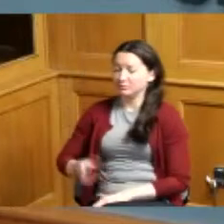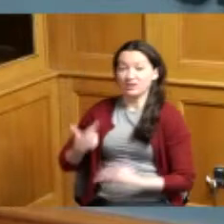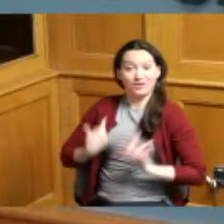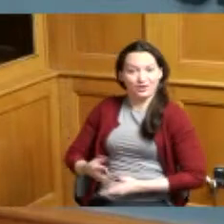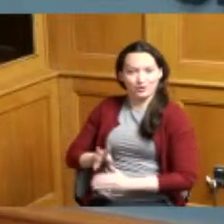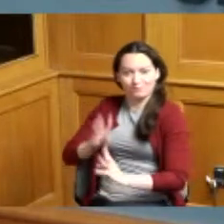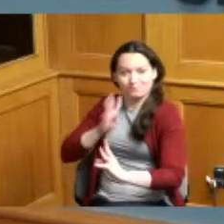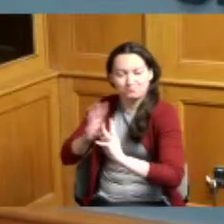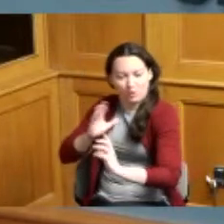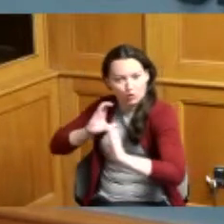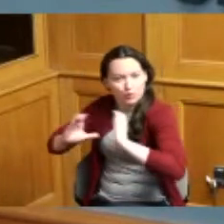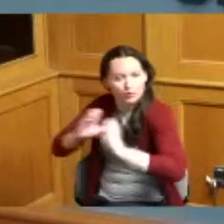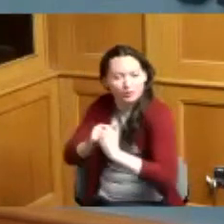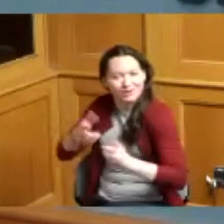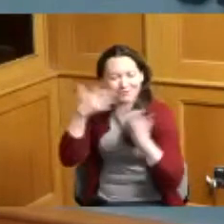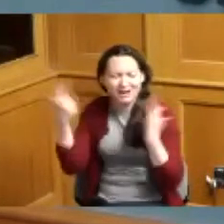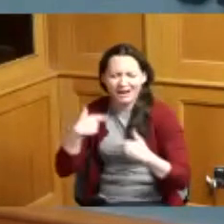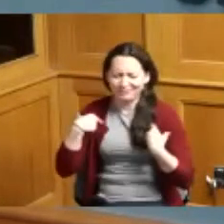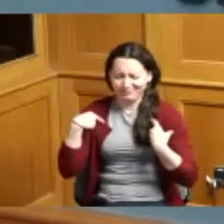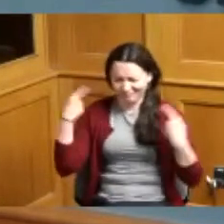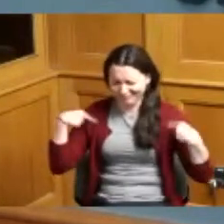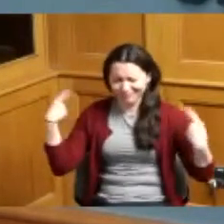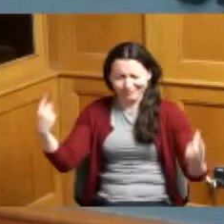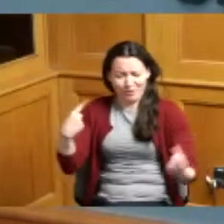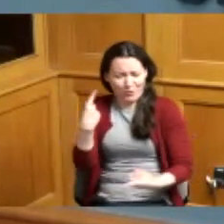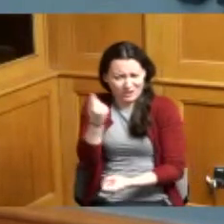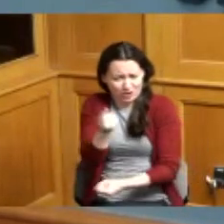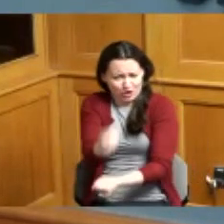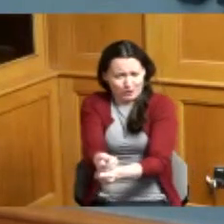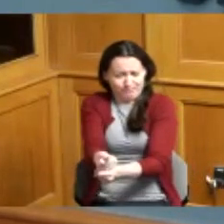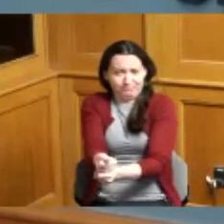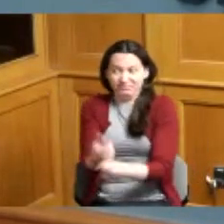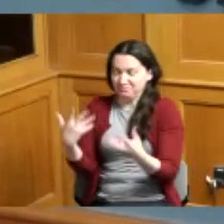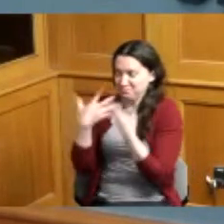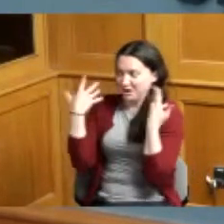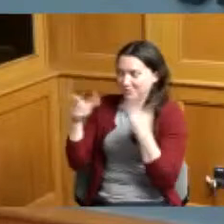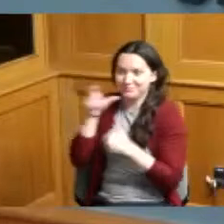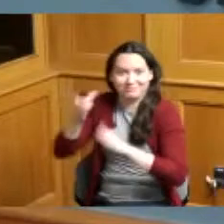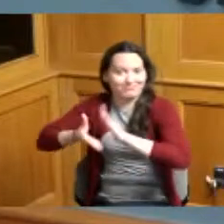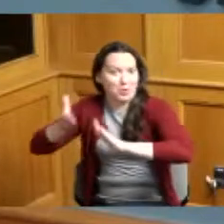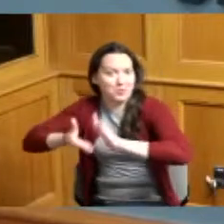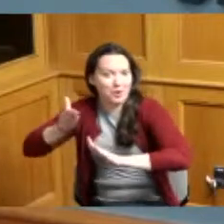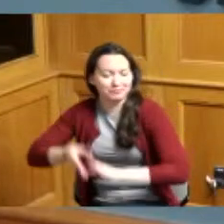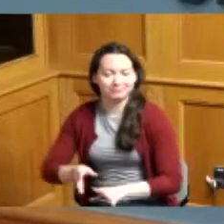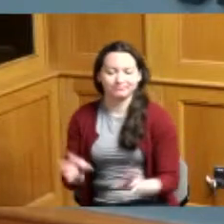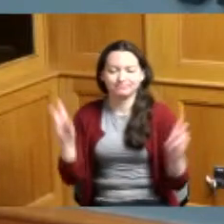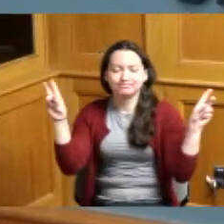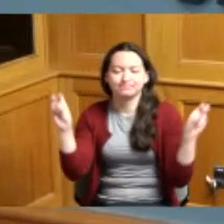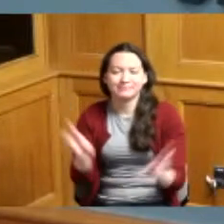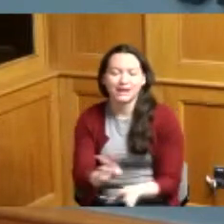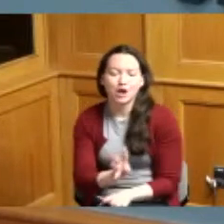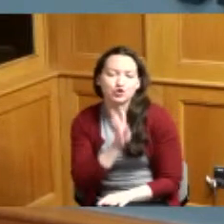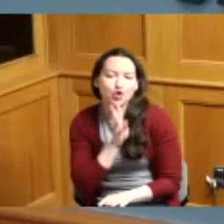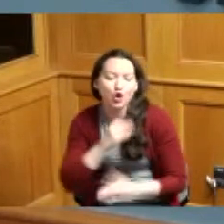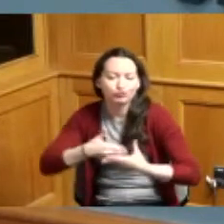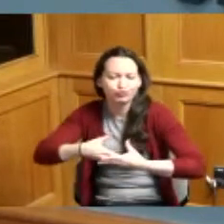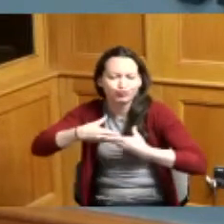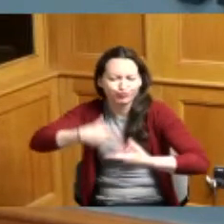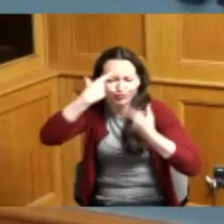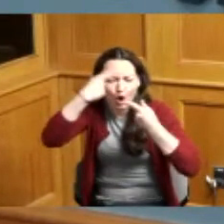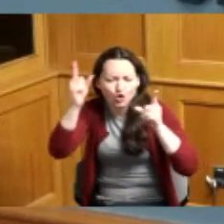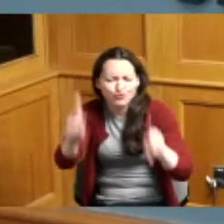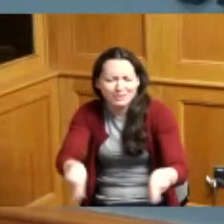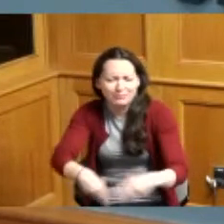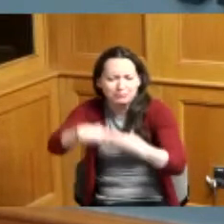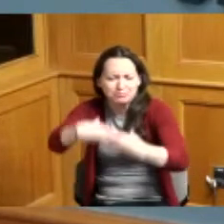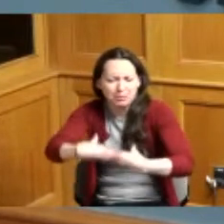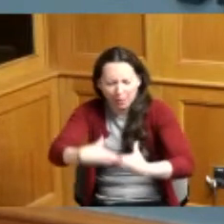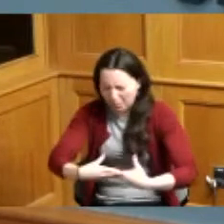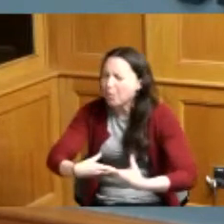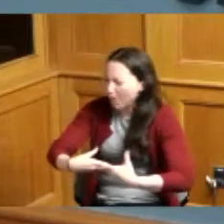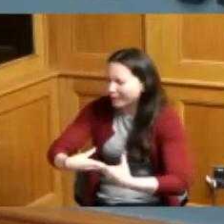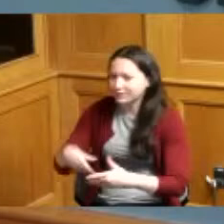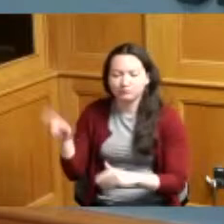Bengals but I've been here a year and uh Bengals don't operate on talk handshakes they operate on